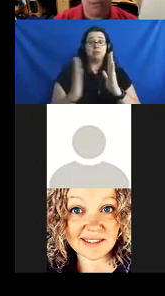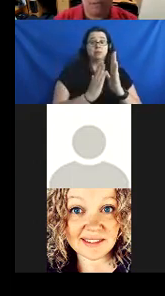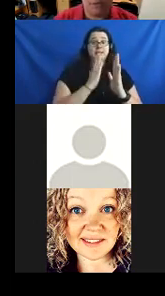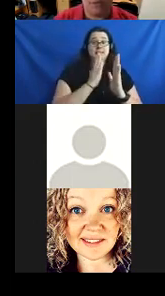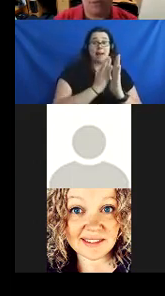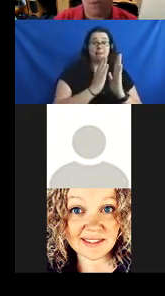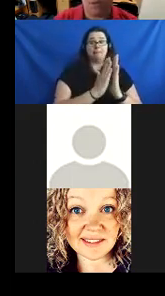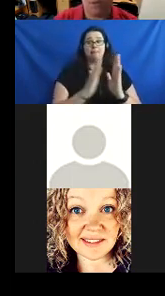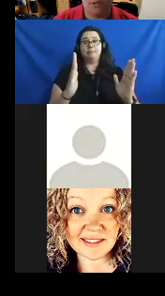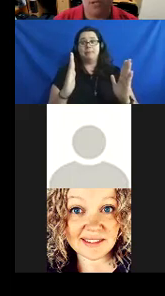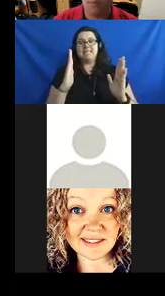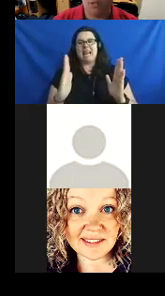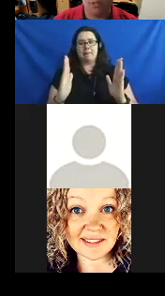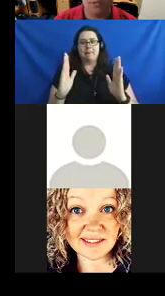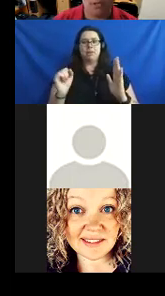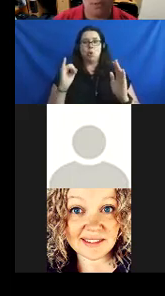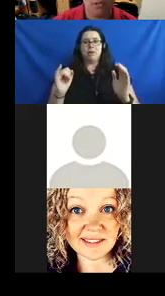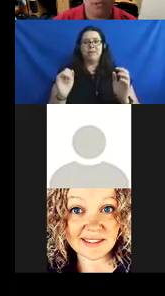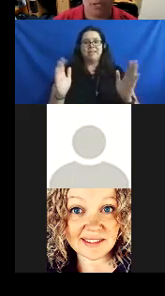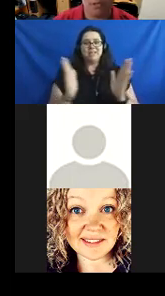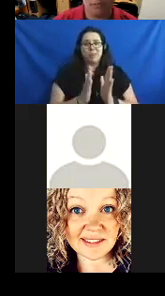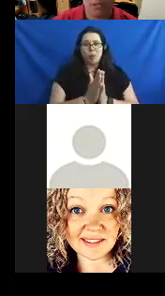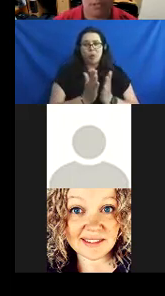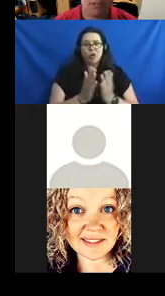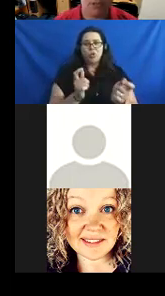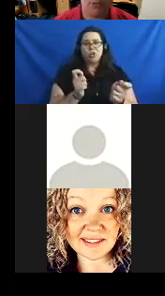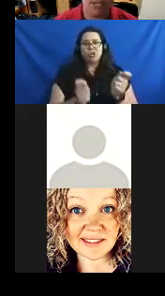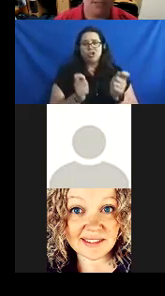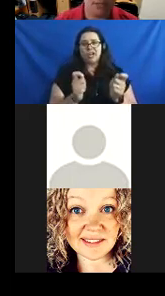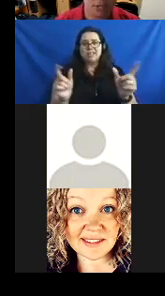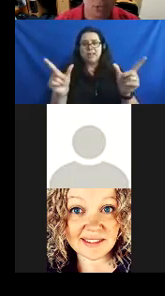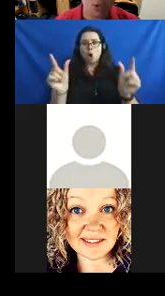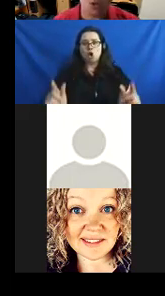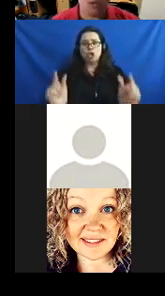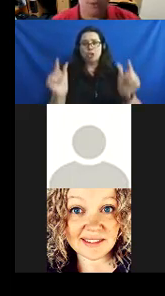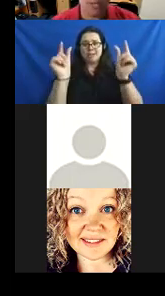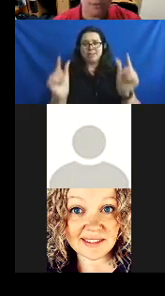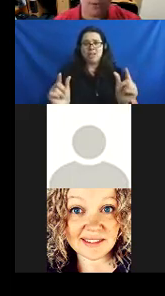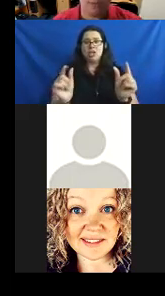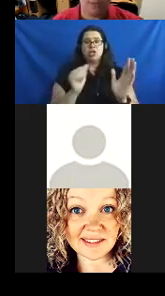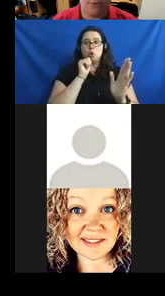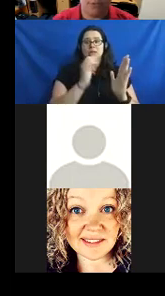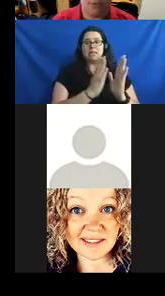IF YOU HAVE A SMALLER BOOK, YOU COULD ADJUST THE MARGINS SO IT DOESN'T GO ALL THE WAY TO THE RIGHT WHERE THERE IS NO